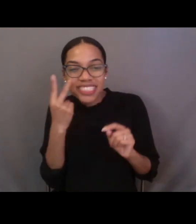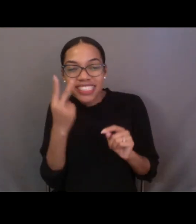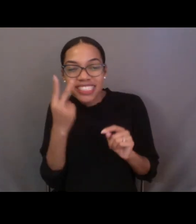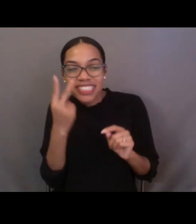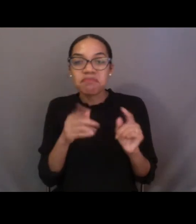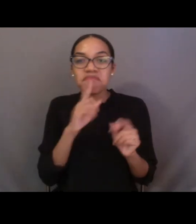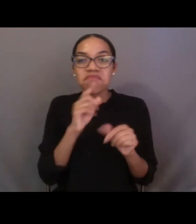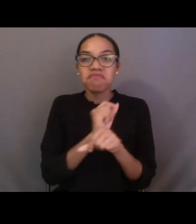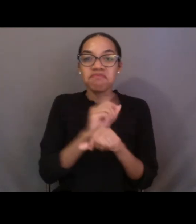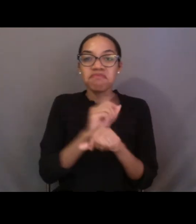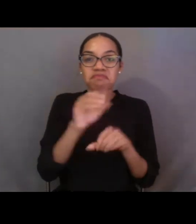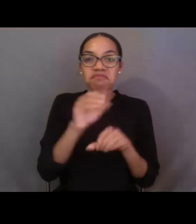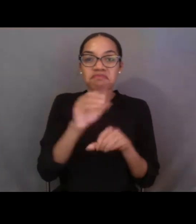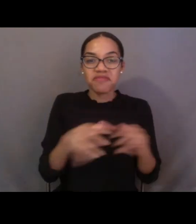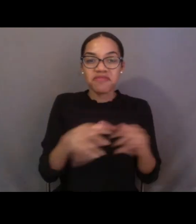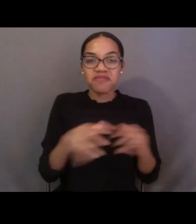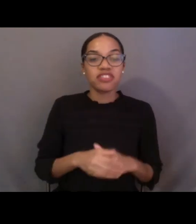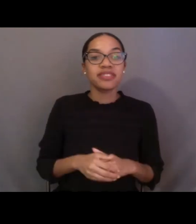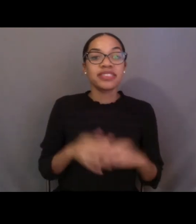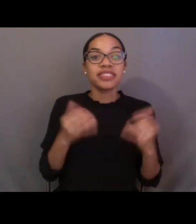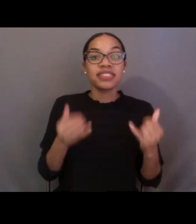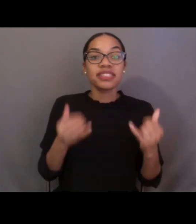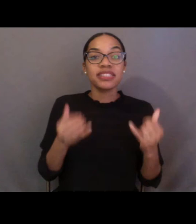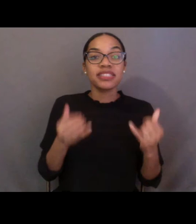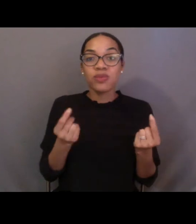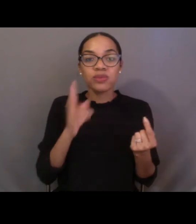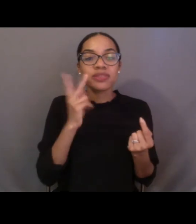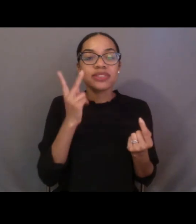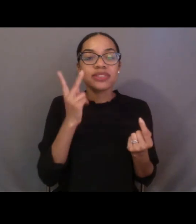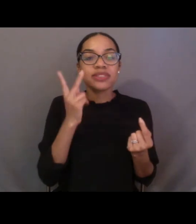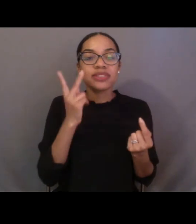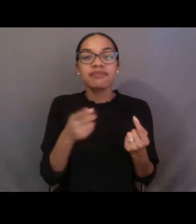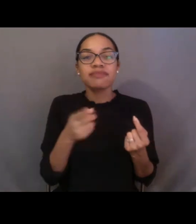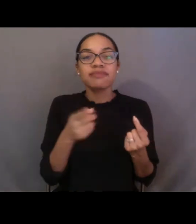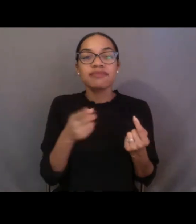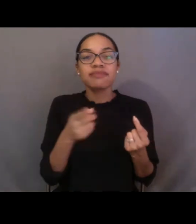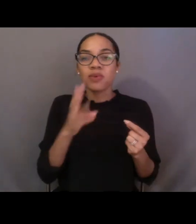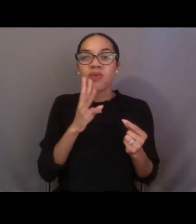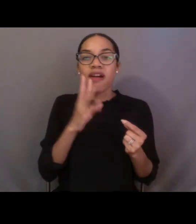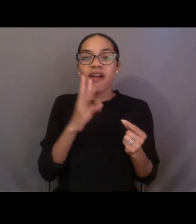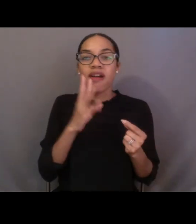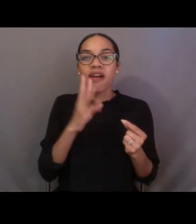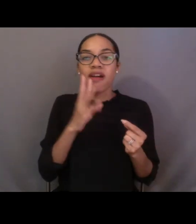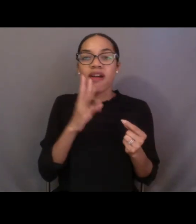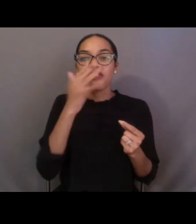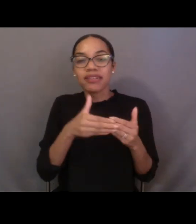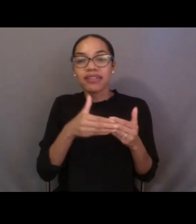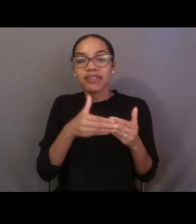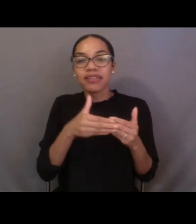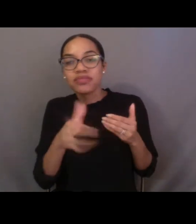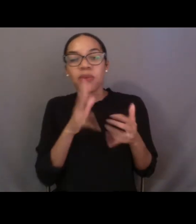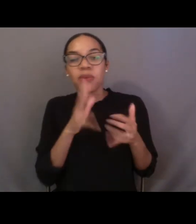And we are going to see what the oysters do to how this water looks. We're going to let it sit there and we'll check back